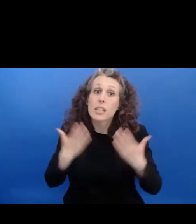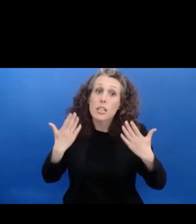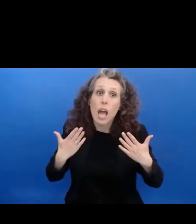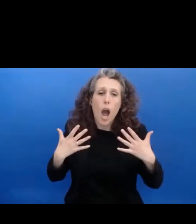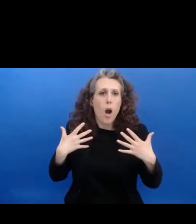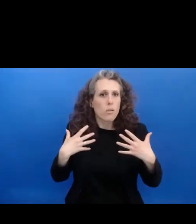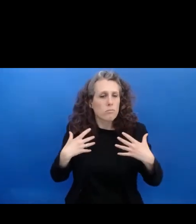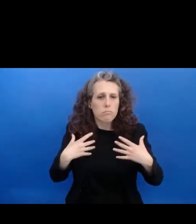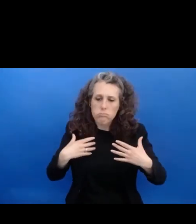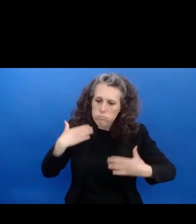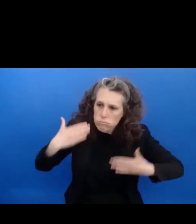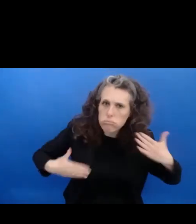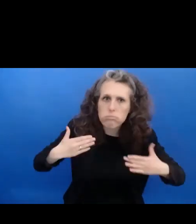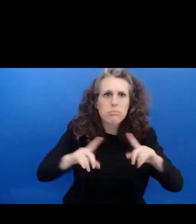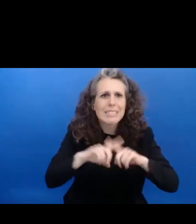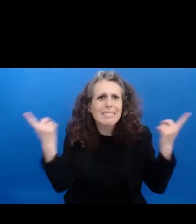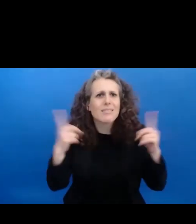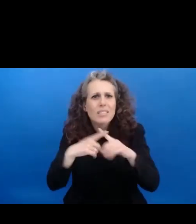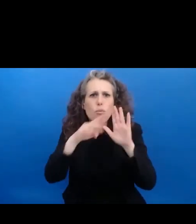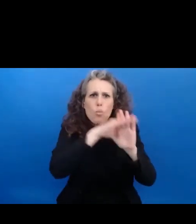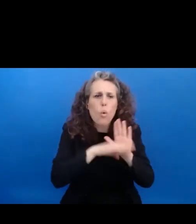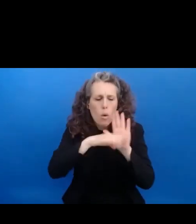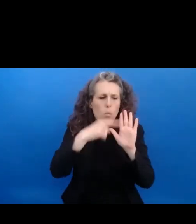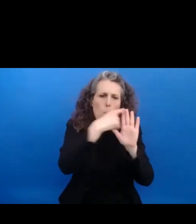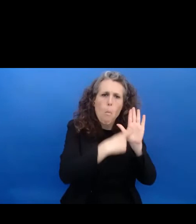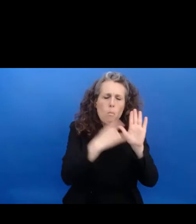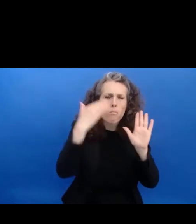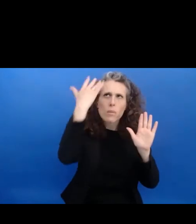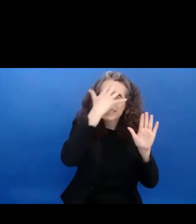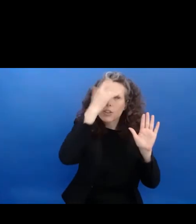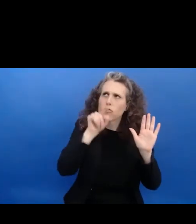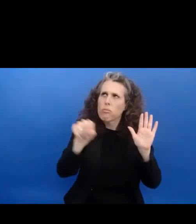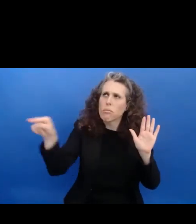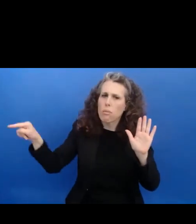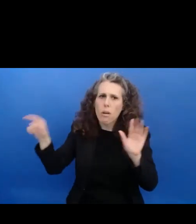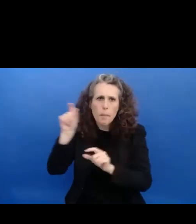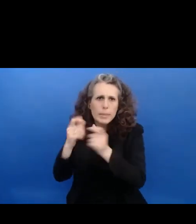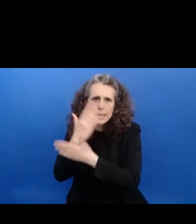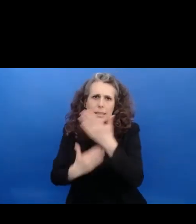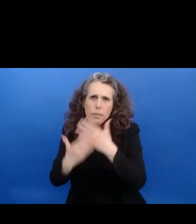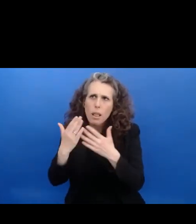support the inclusion of persons with disabilities in the labor market this include capacity building